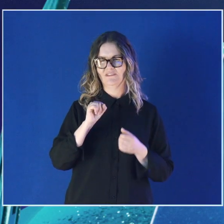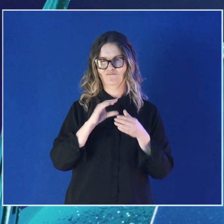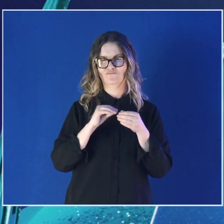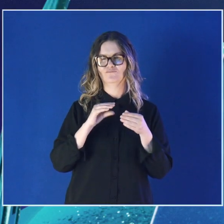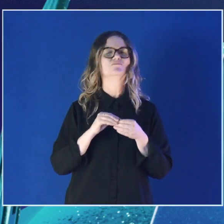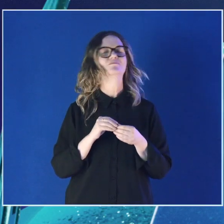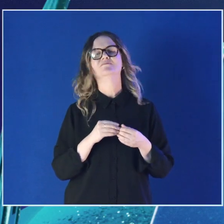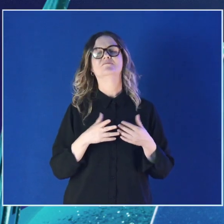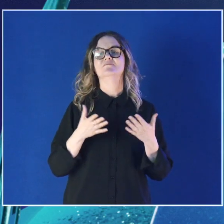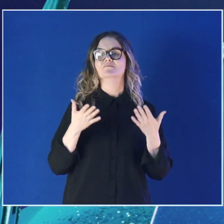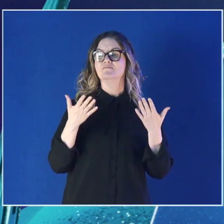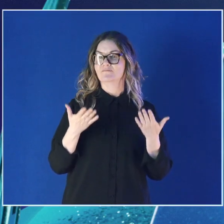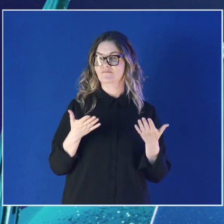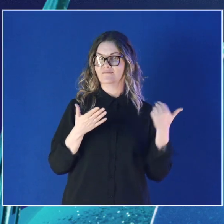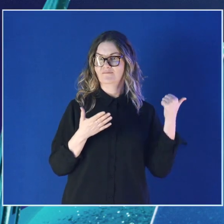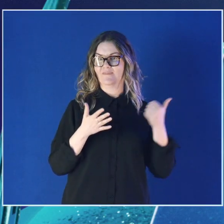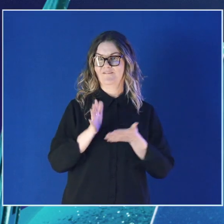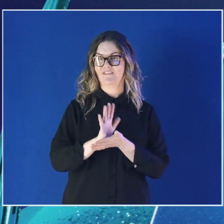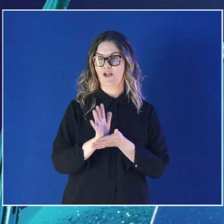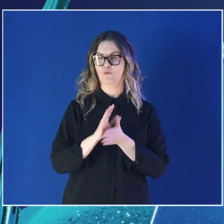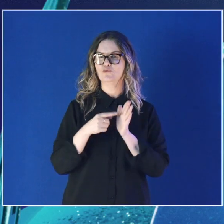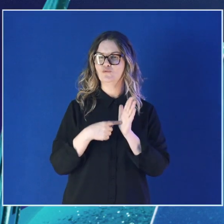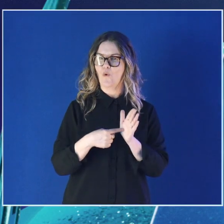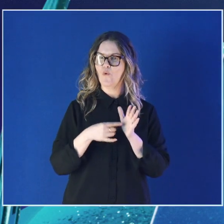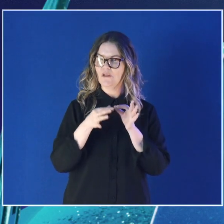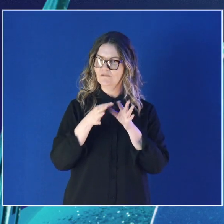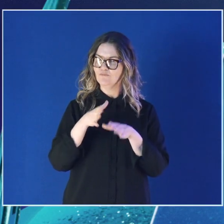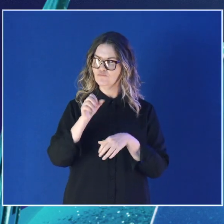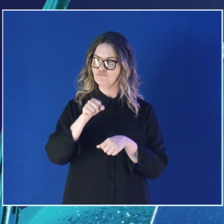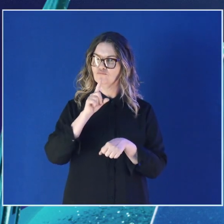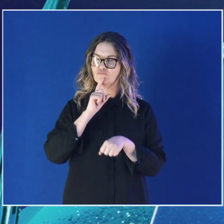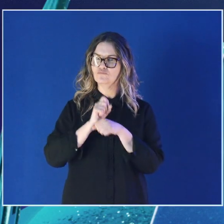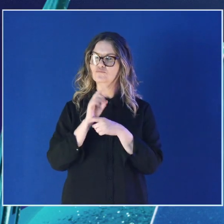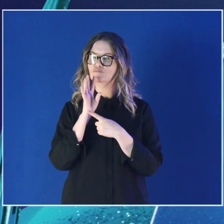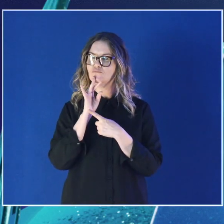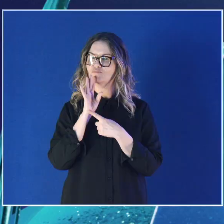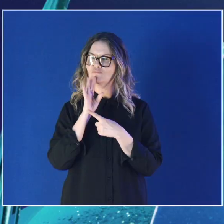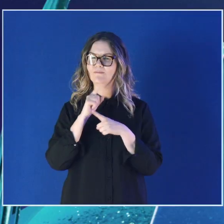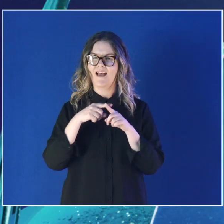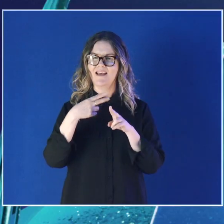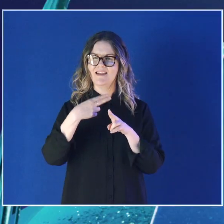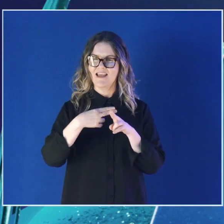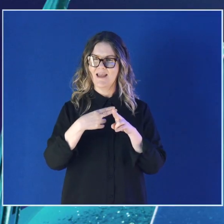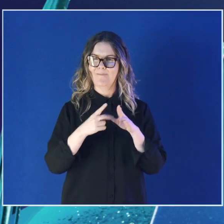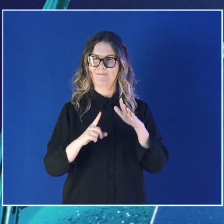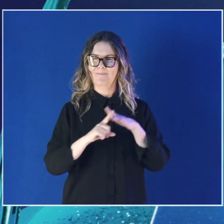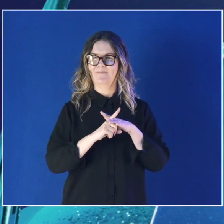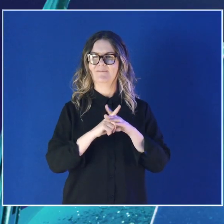Teams now maintains focus and attribution on the signer. Now that carries through the entire meeting lifecycle,